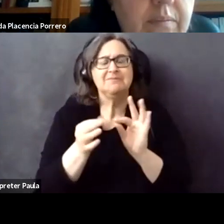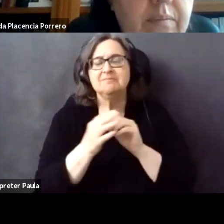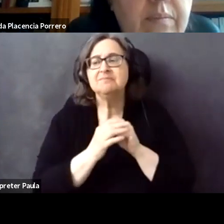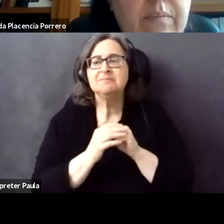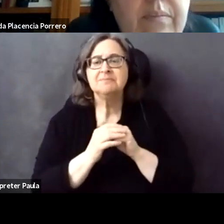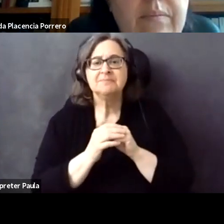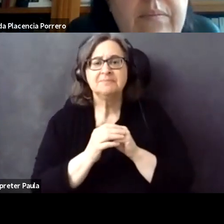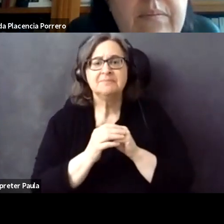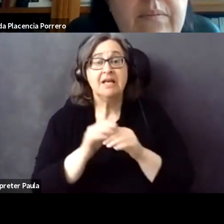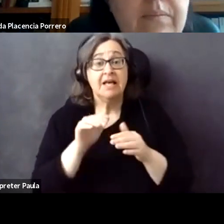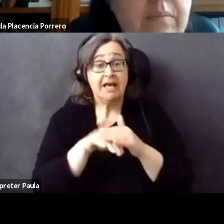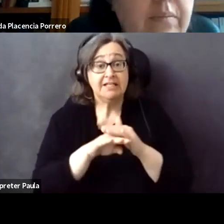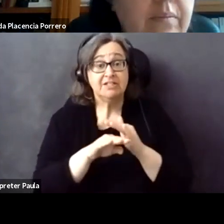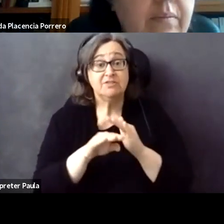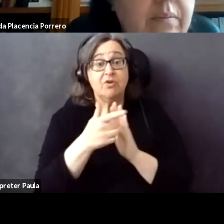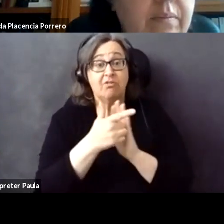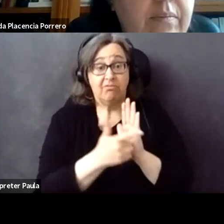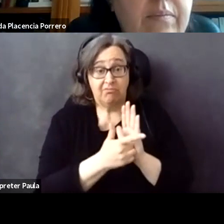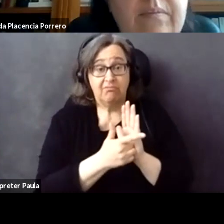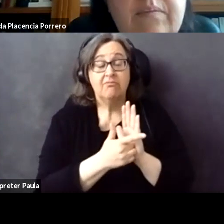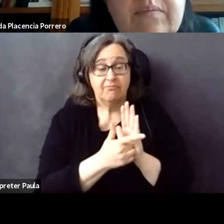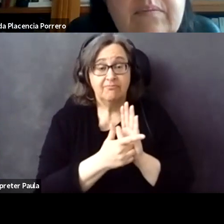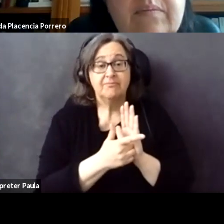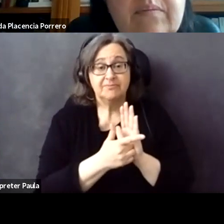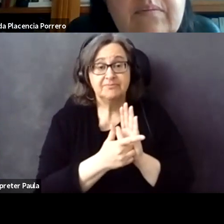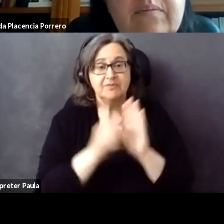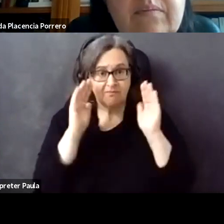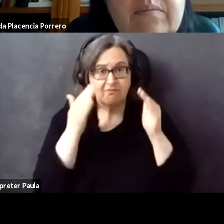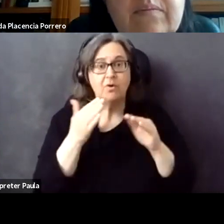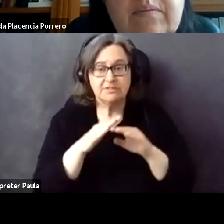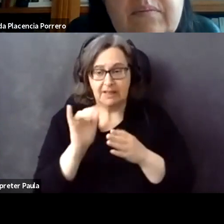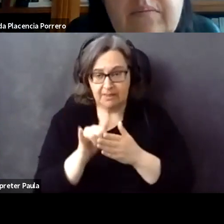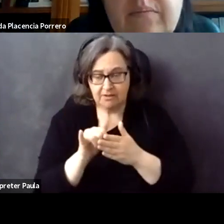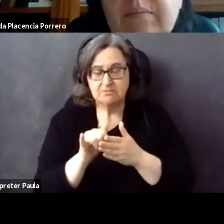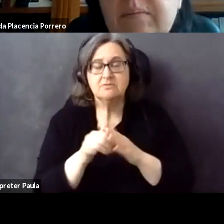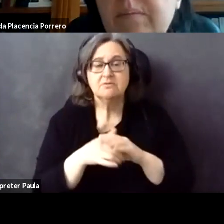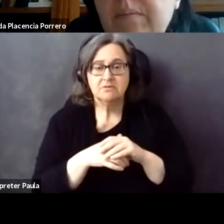sighted or blind. So, in other words, to turn it in a more positive way